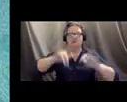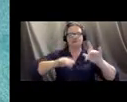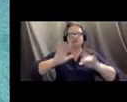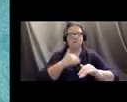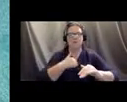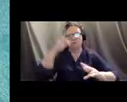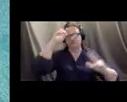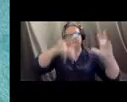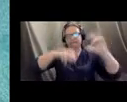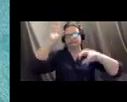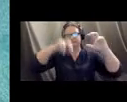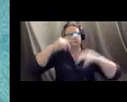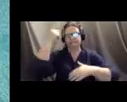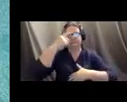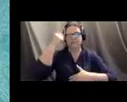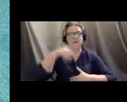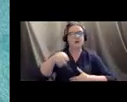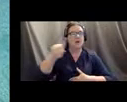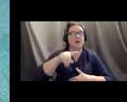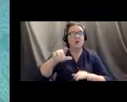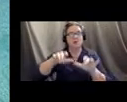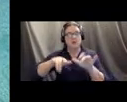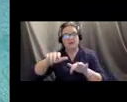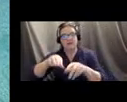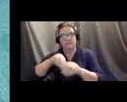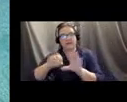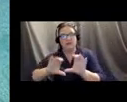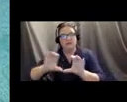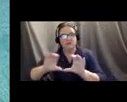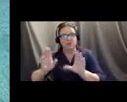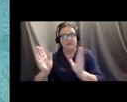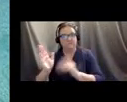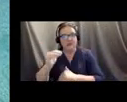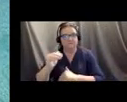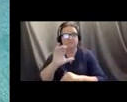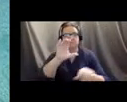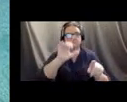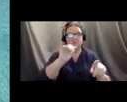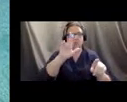You're free to enter it into the chat. And Carolyn will read it out.